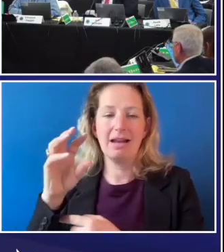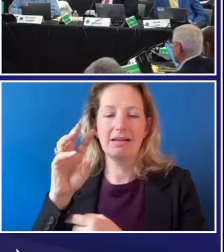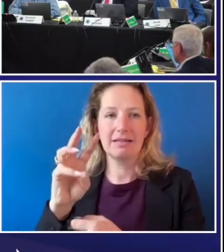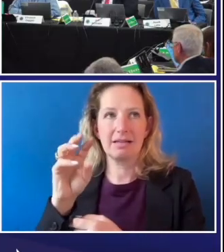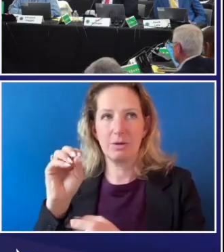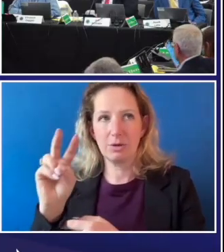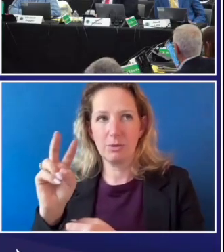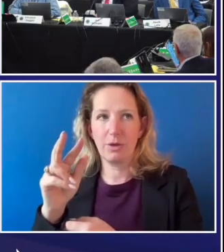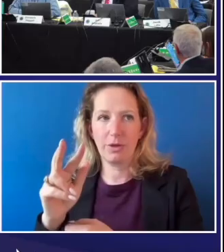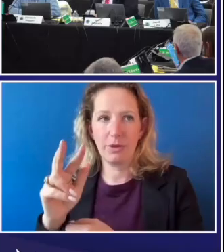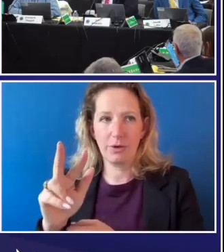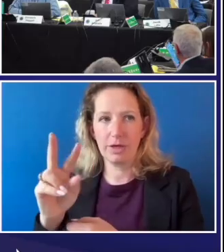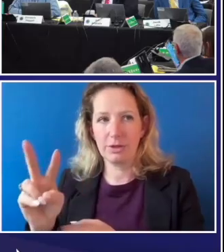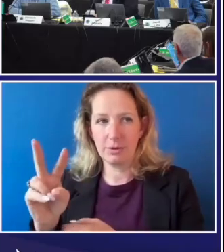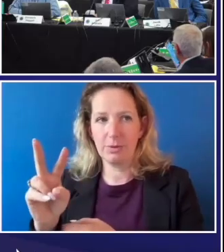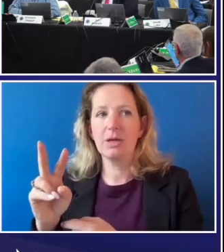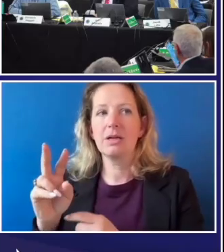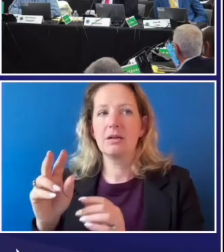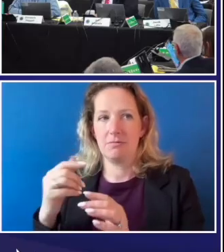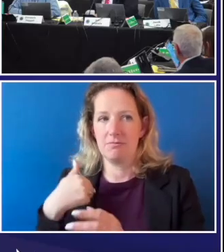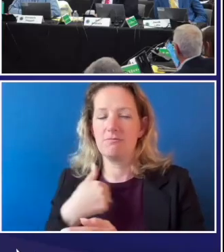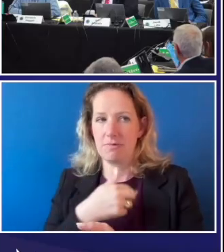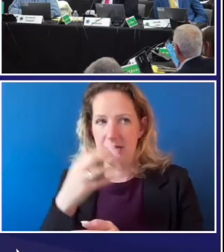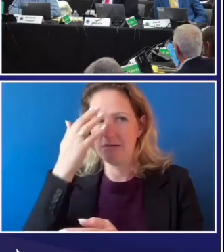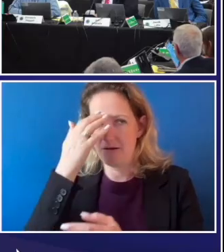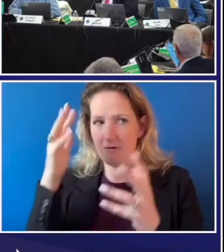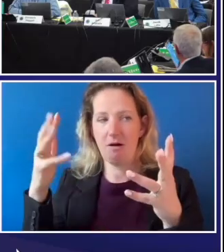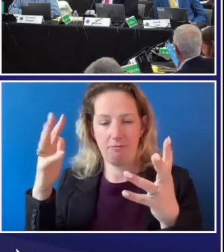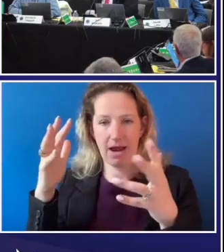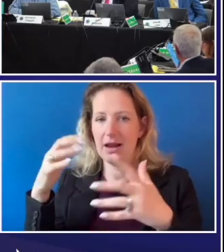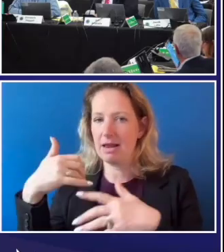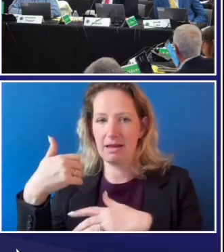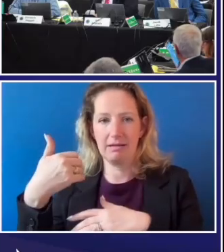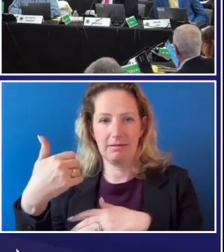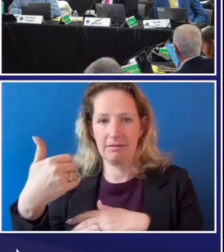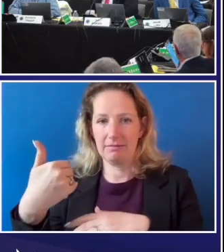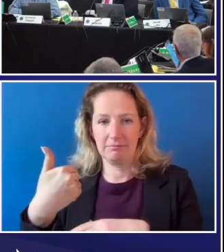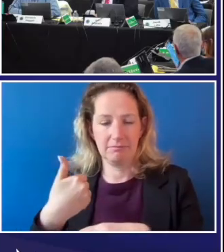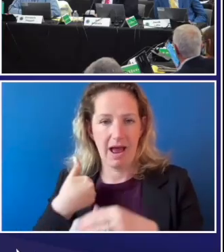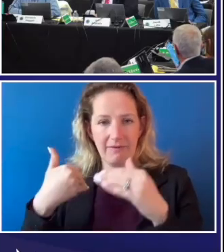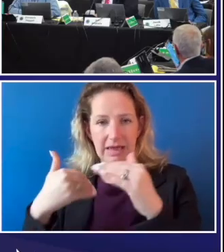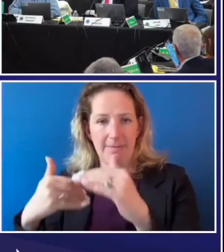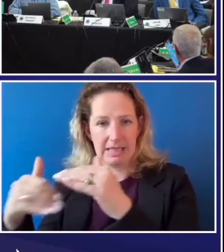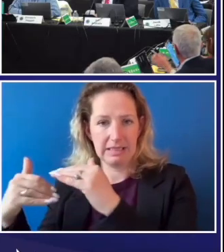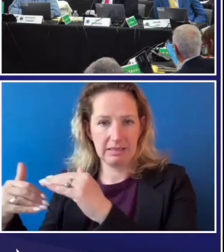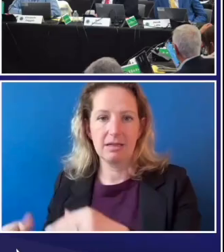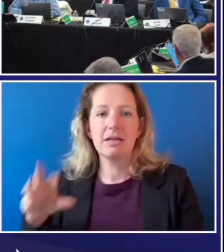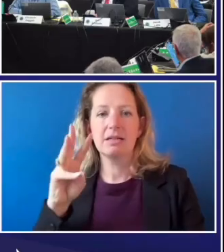already set limits. I know we had talked about it yesterday. So they are, I believe, in 60231 G1.